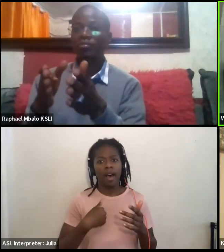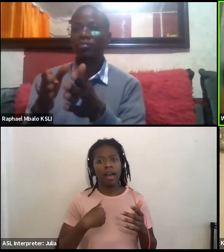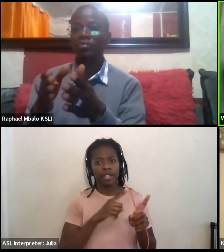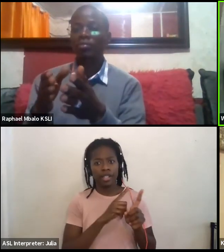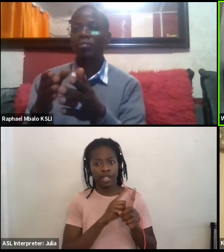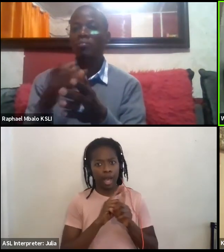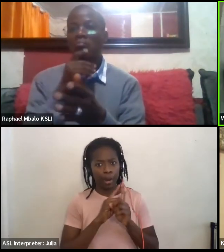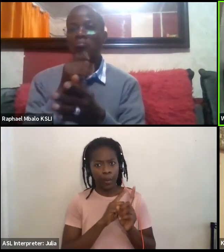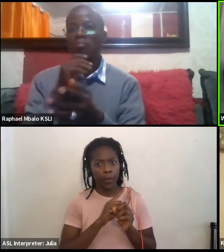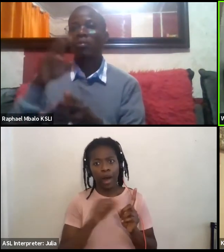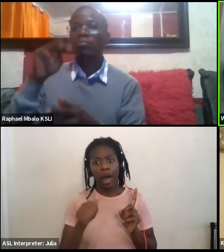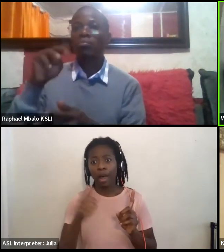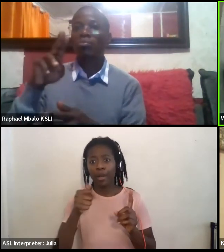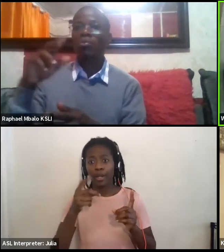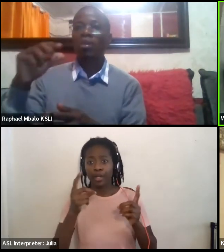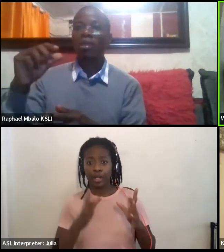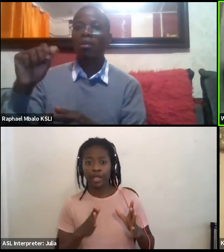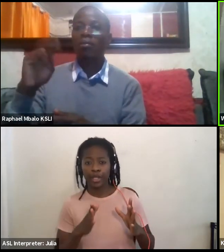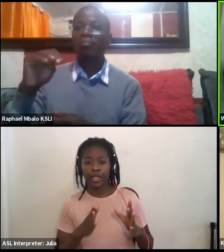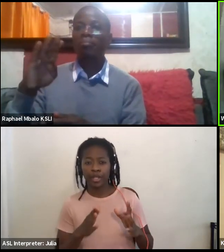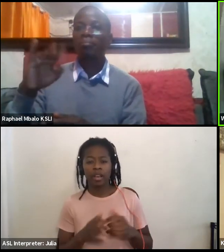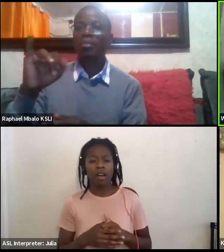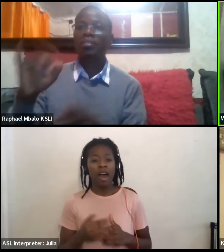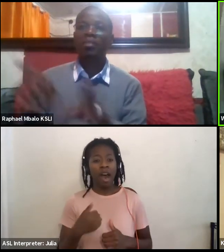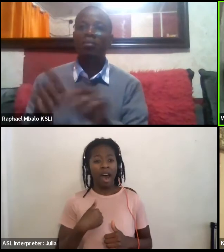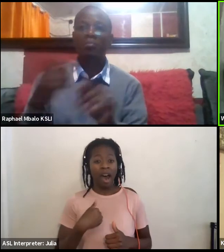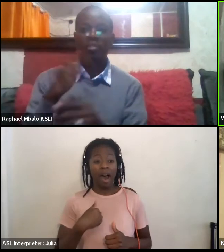and I just marveled at how Sheba would work,